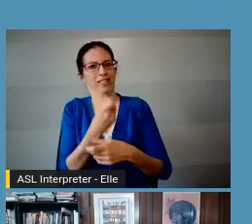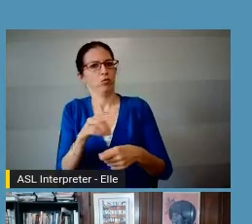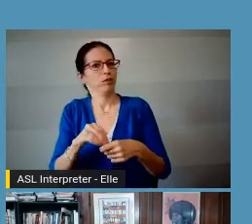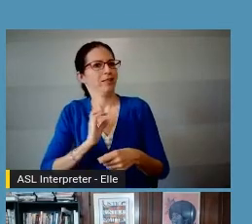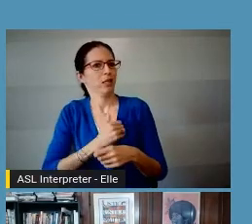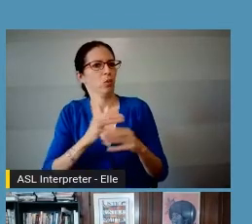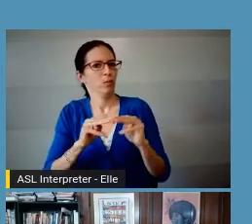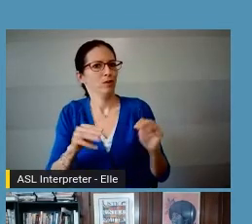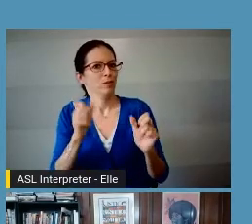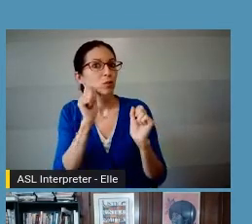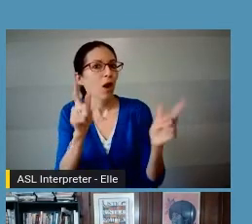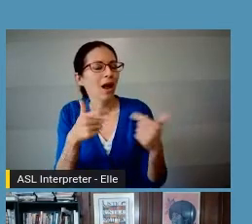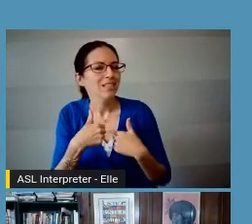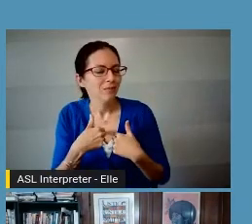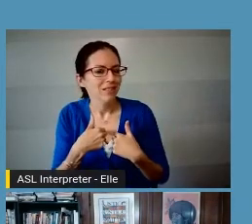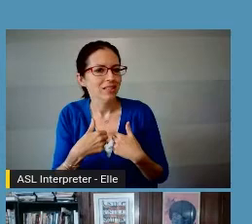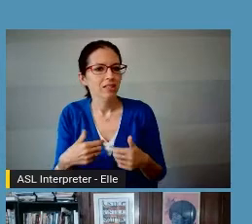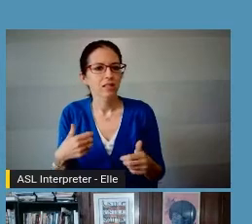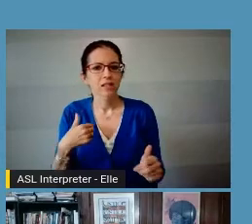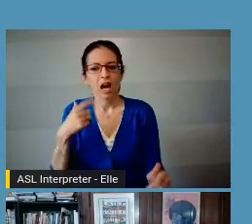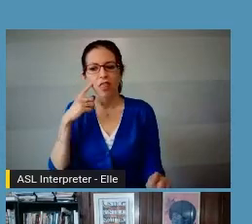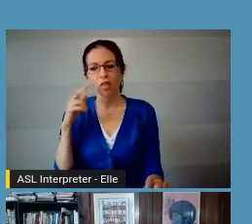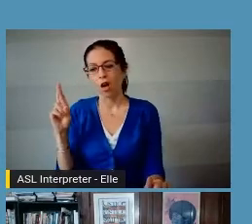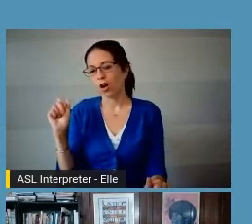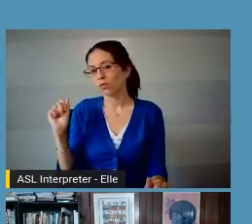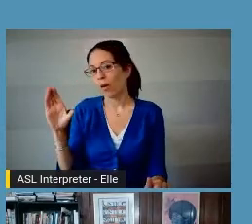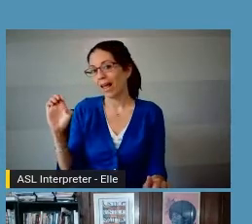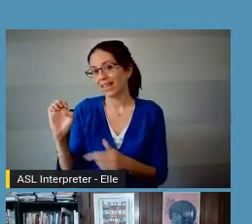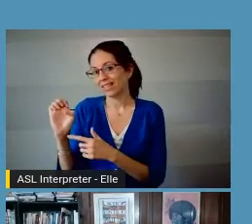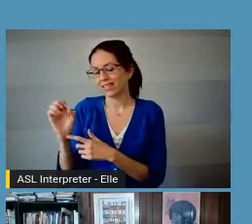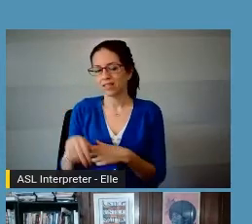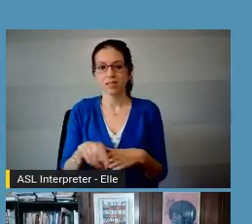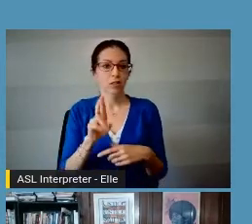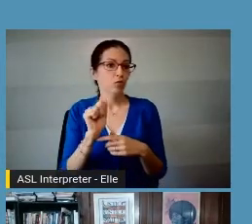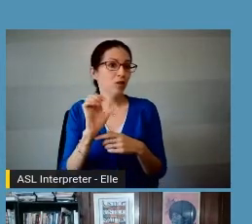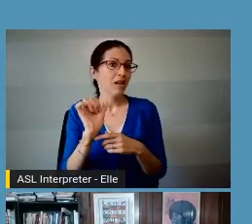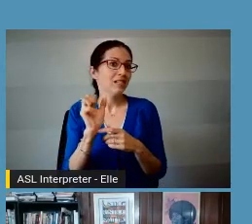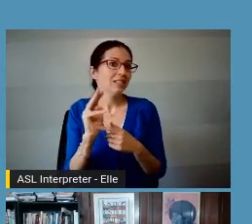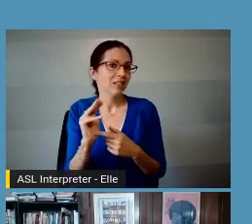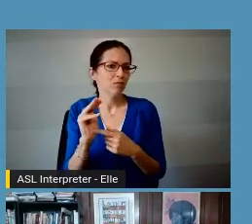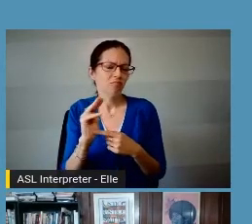race and racism were an American issue primarily at least in the way that it is structured